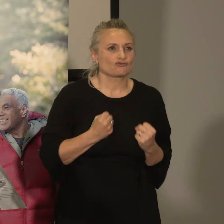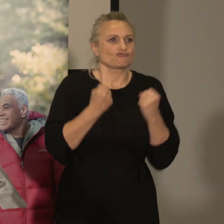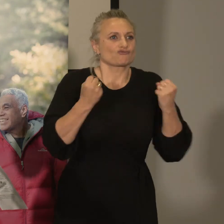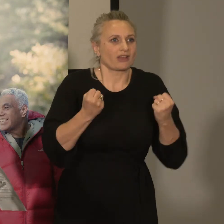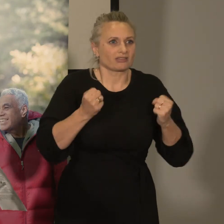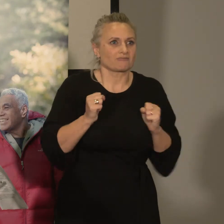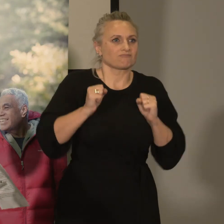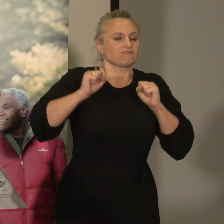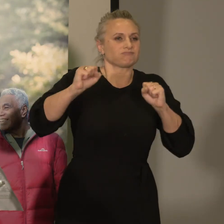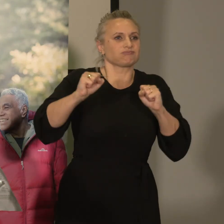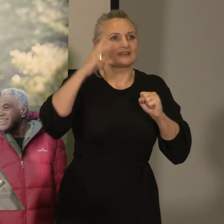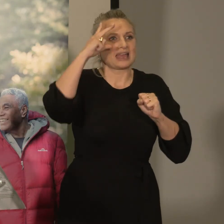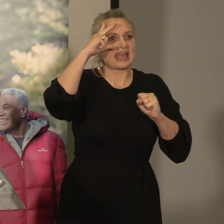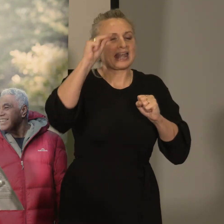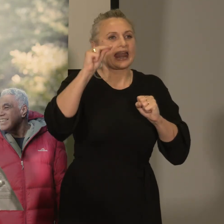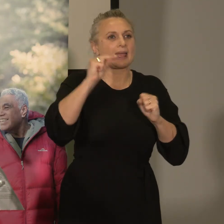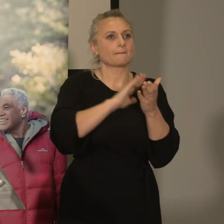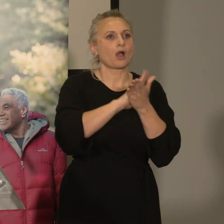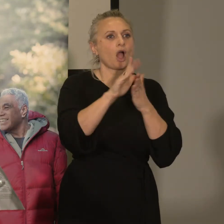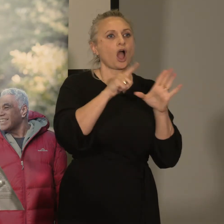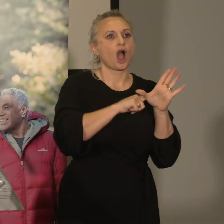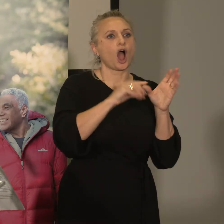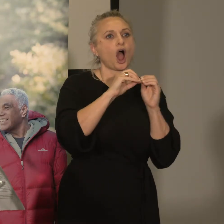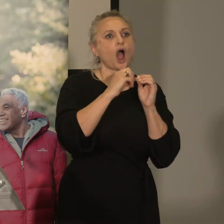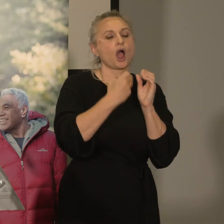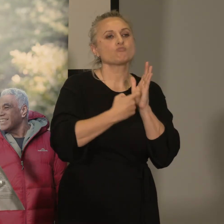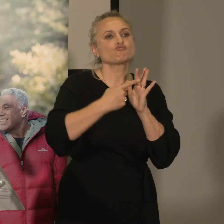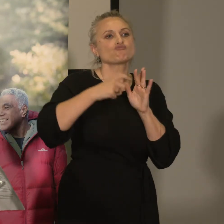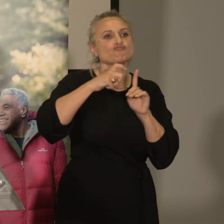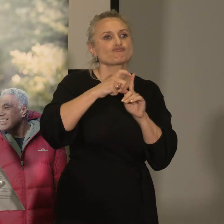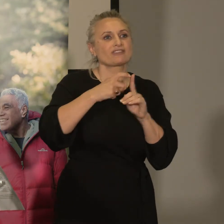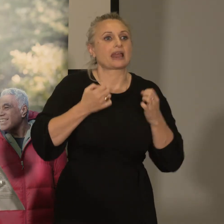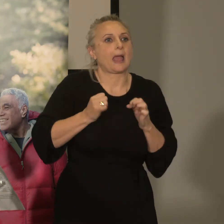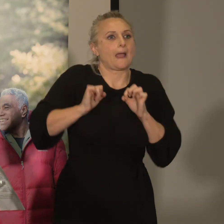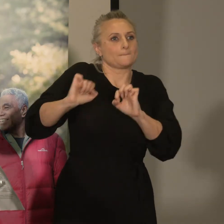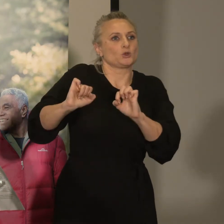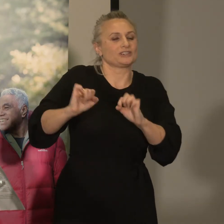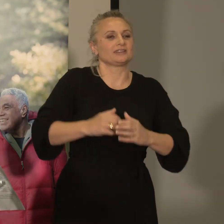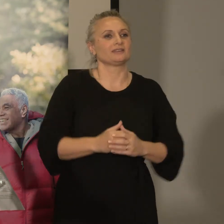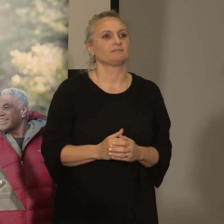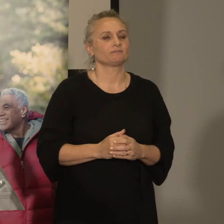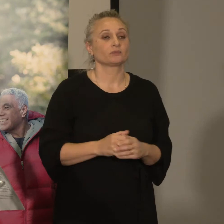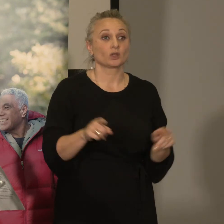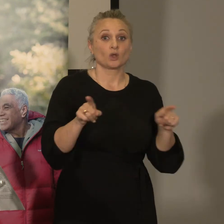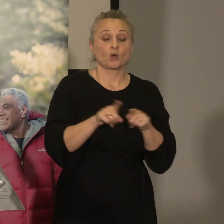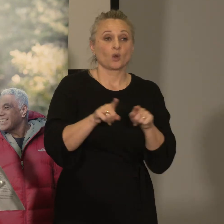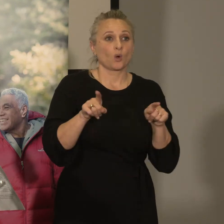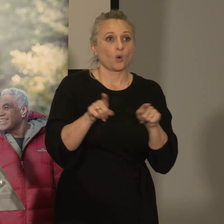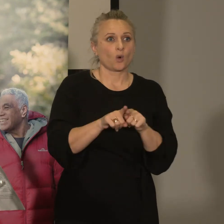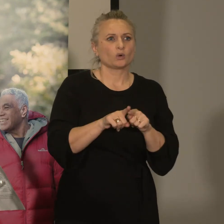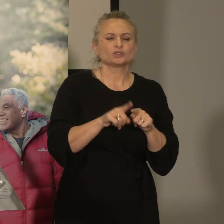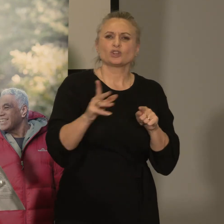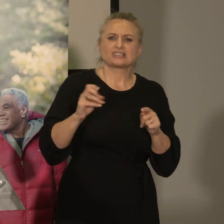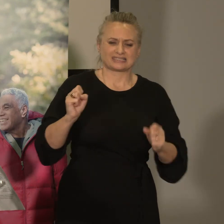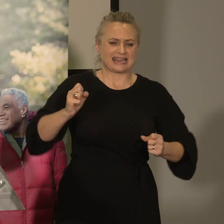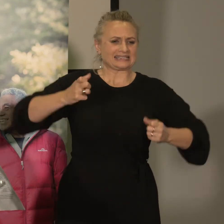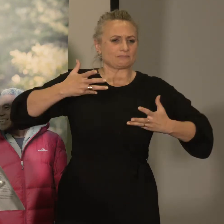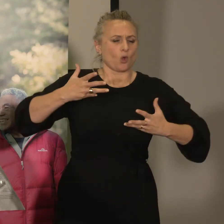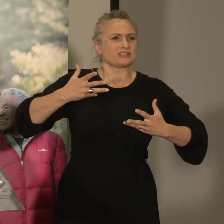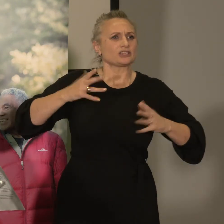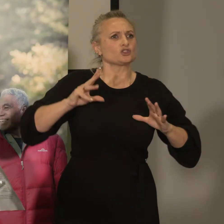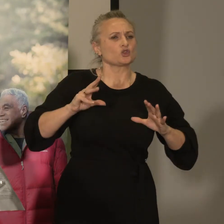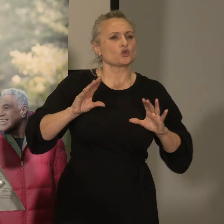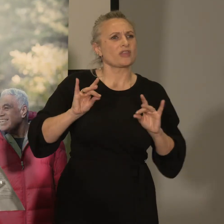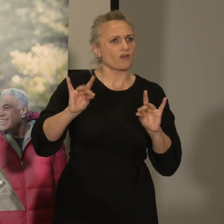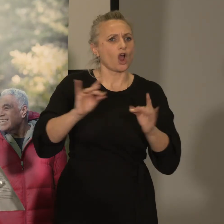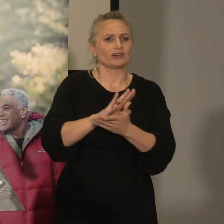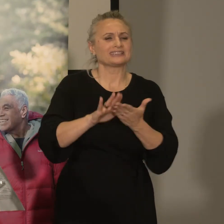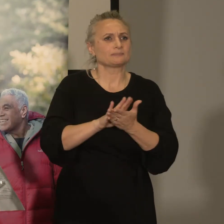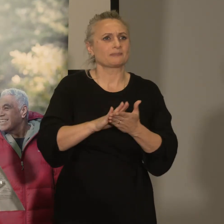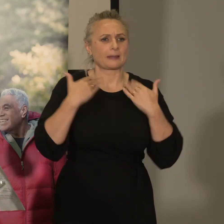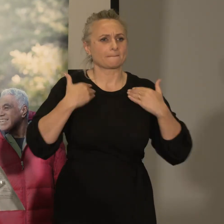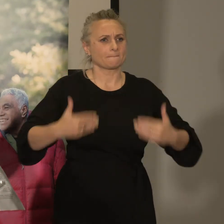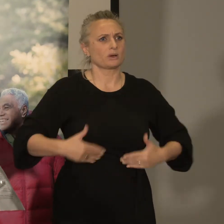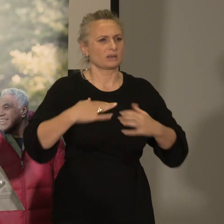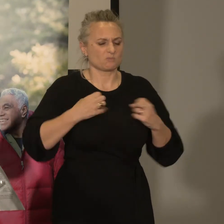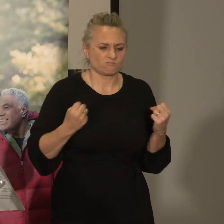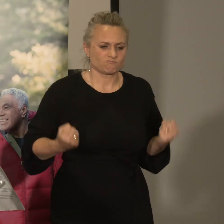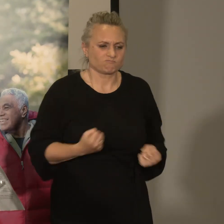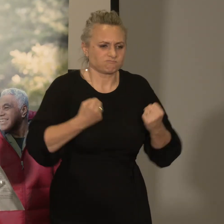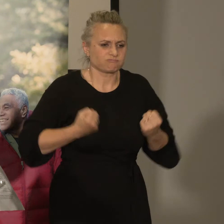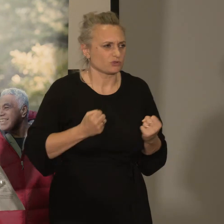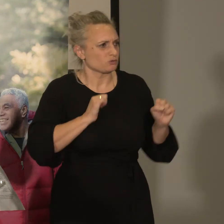that hybrid immunity. It